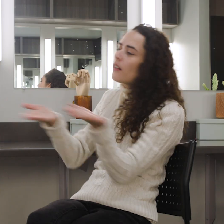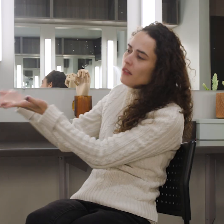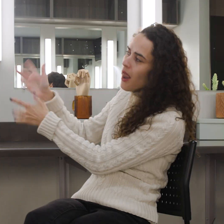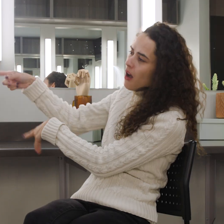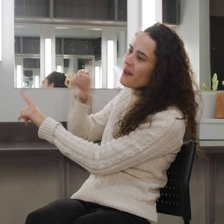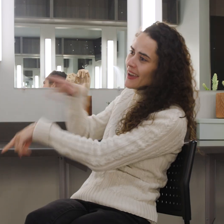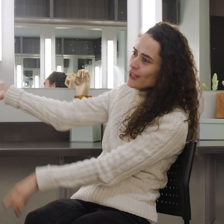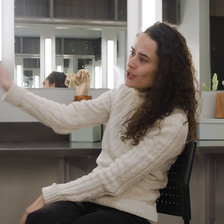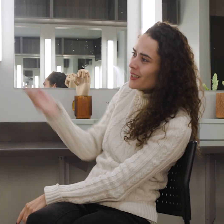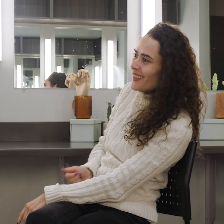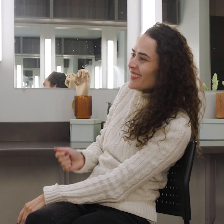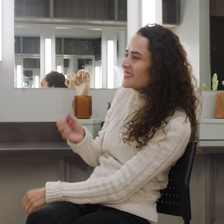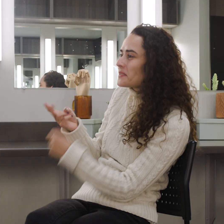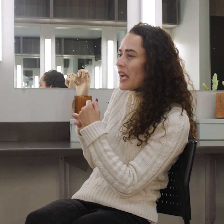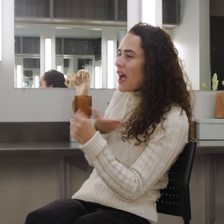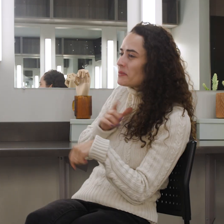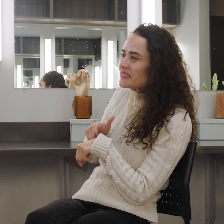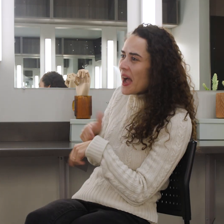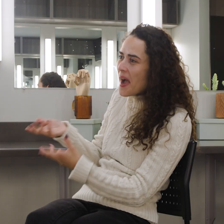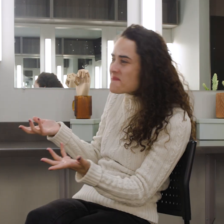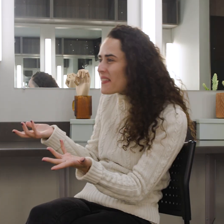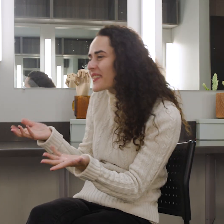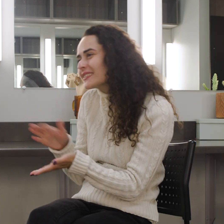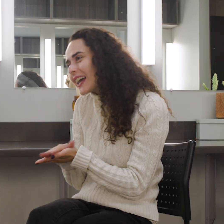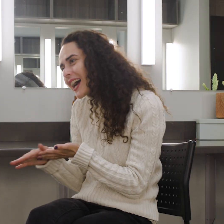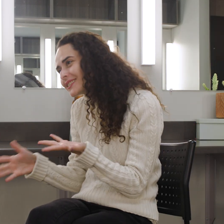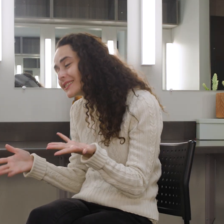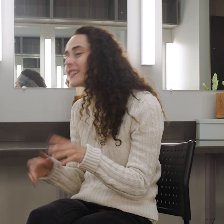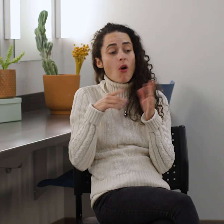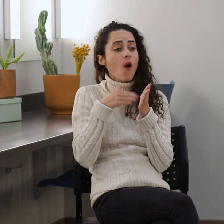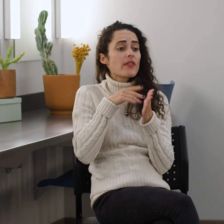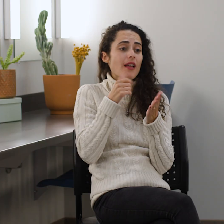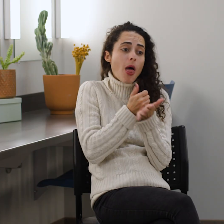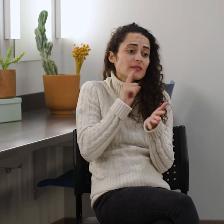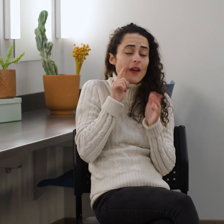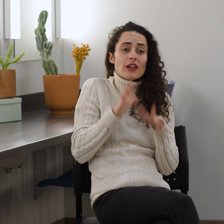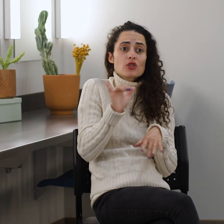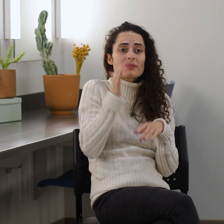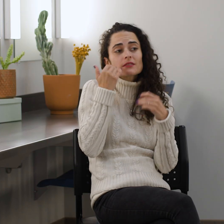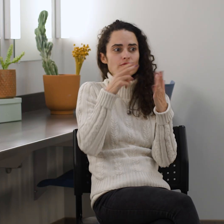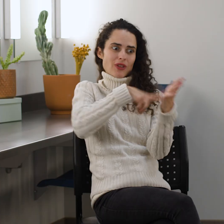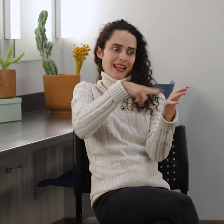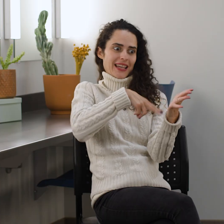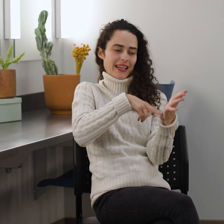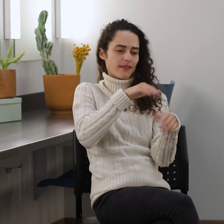We can refer them to the DASL for those. Which is nice, it saves our time. DASLs can also help the Deaf actors, because